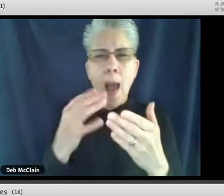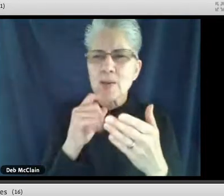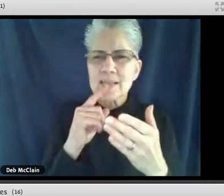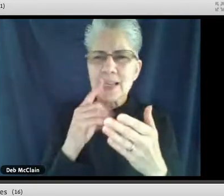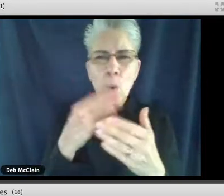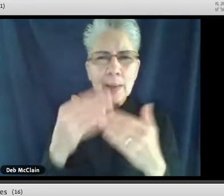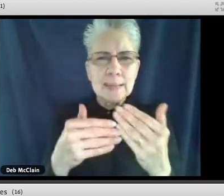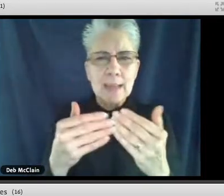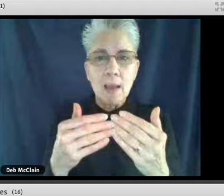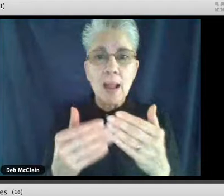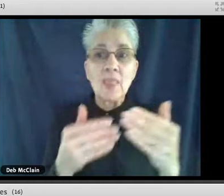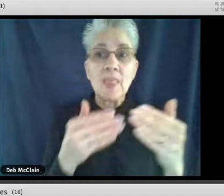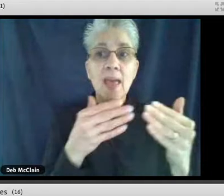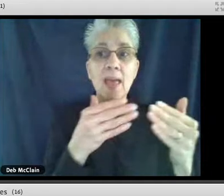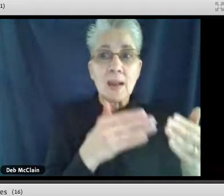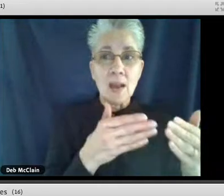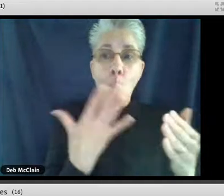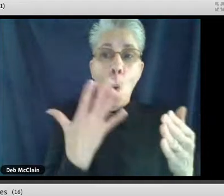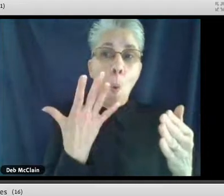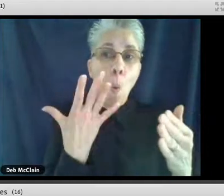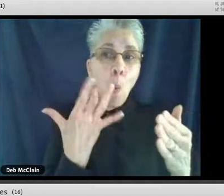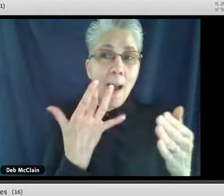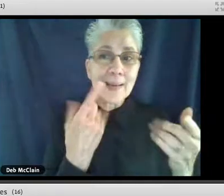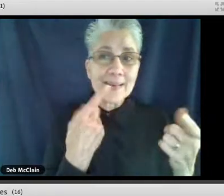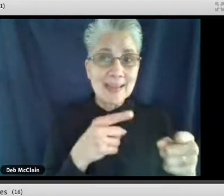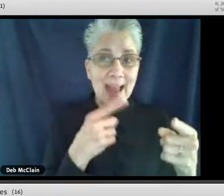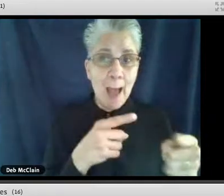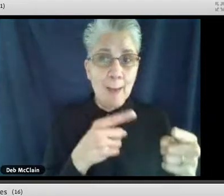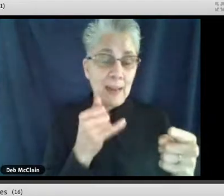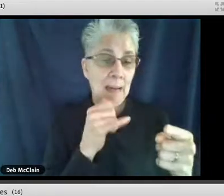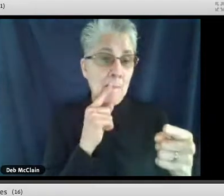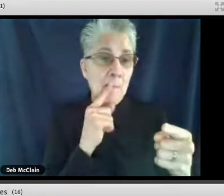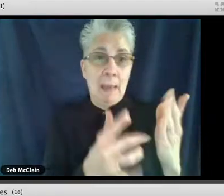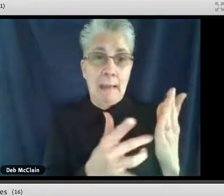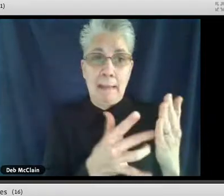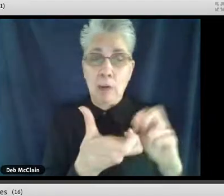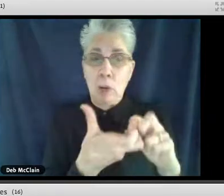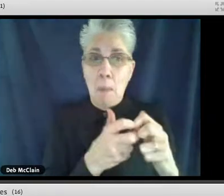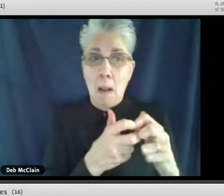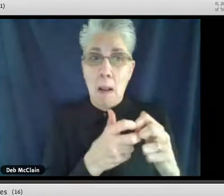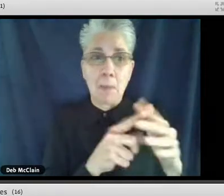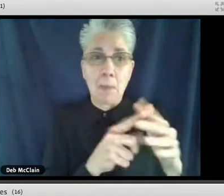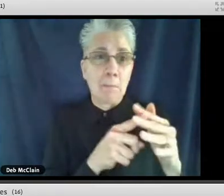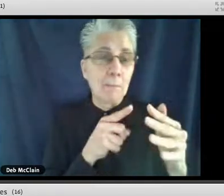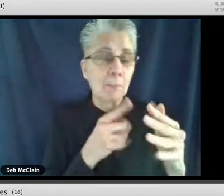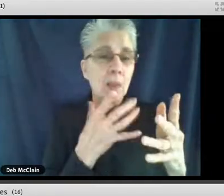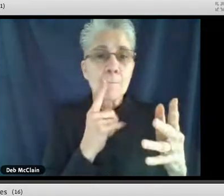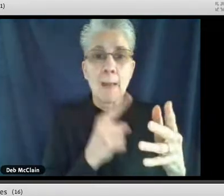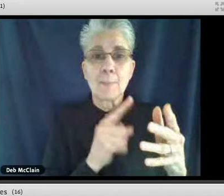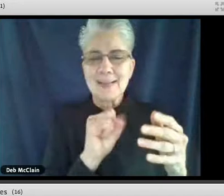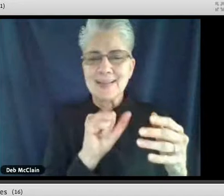And then why does this happen? And it might be a technical problem. It might be a silo. It might be that.